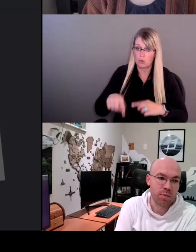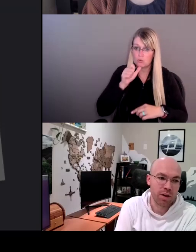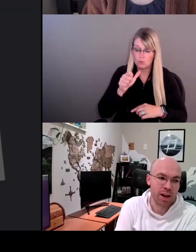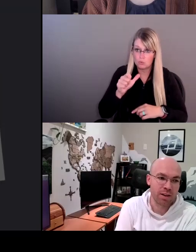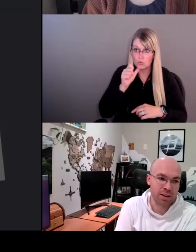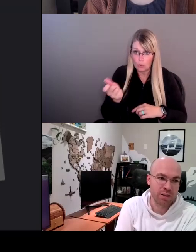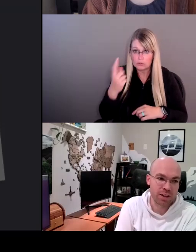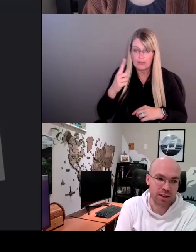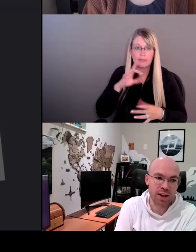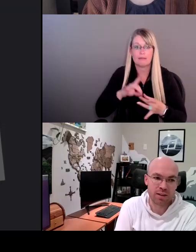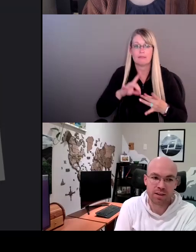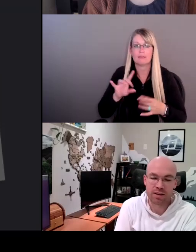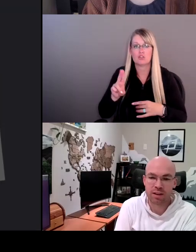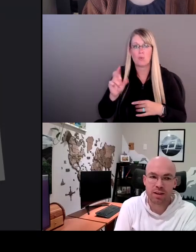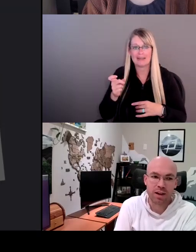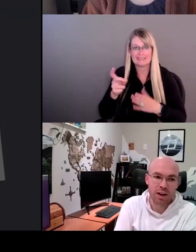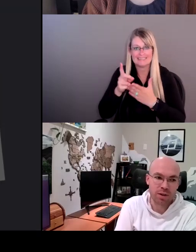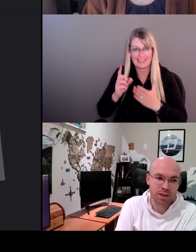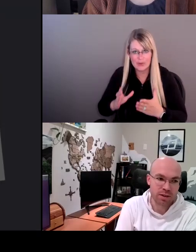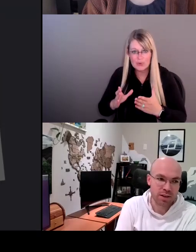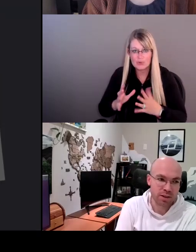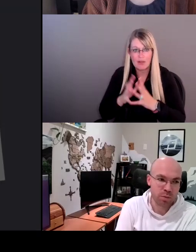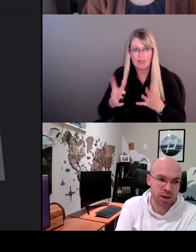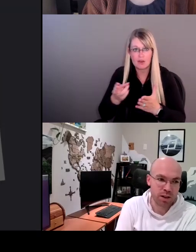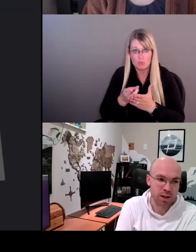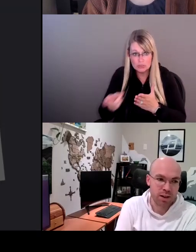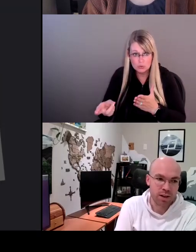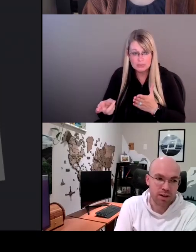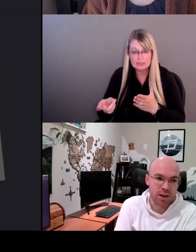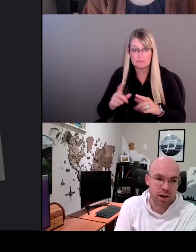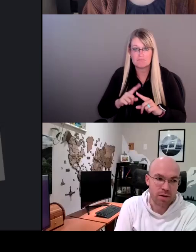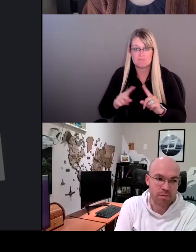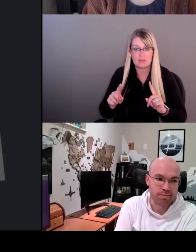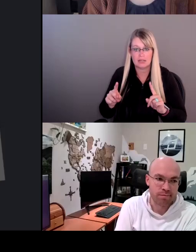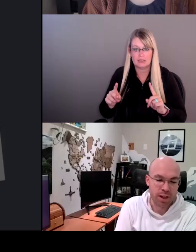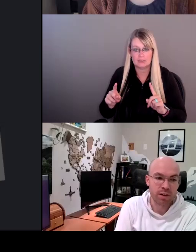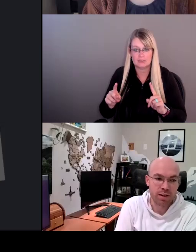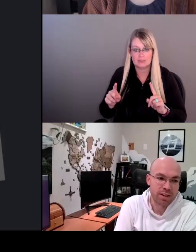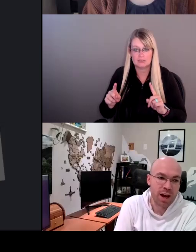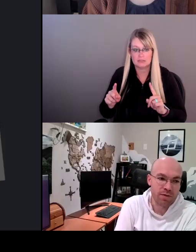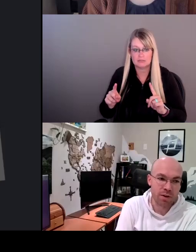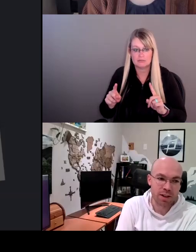They point out as a UX designer there's a lot of resources, but that are designed-focused